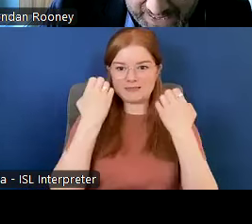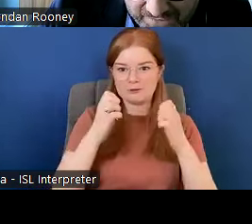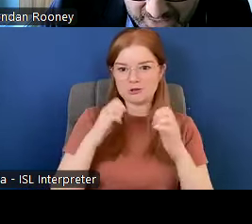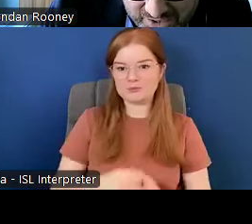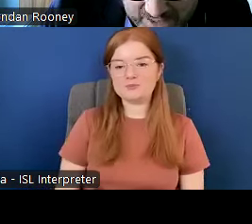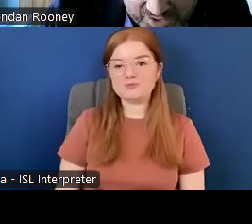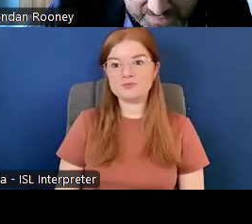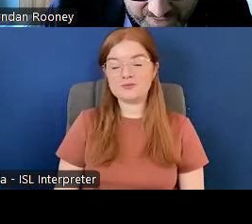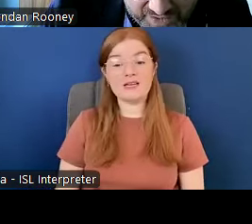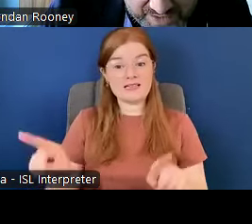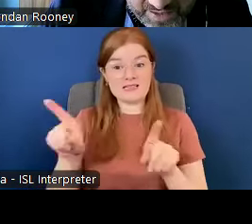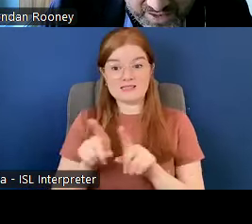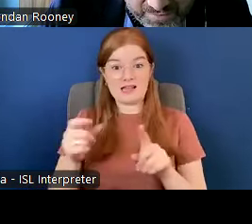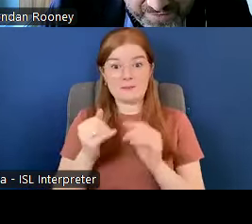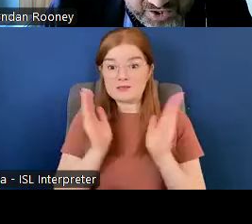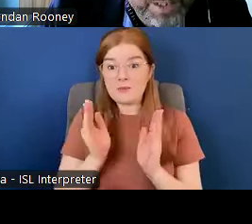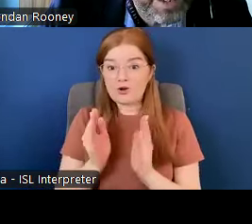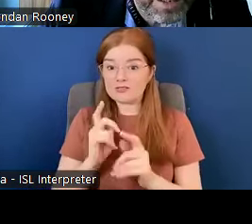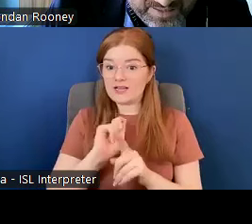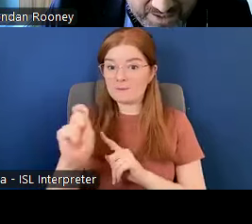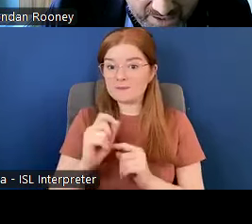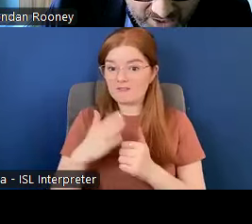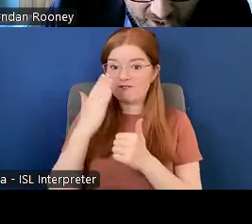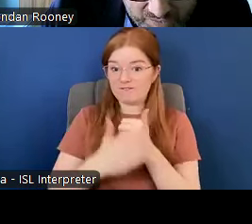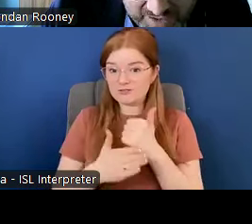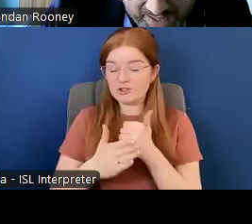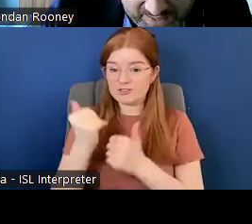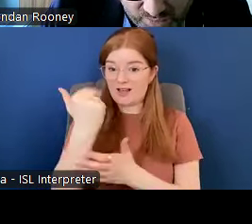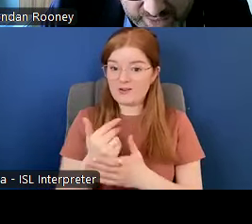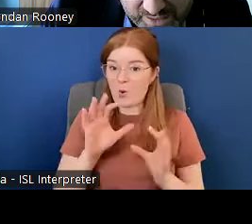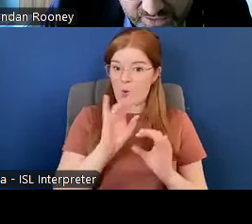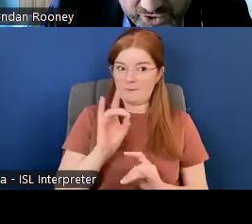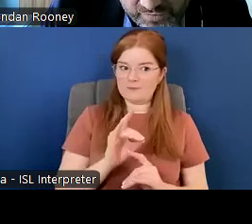Even in diminutive versions of finished designs Hone's demand that windows should be